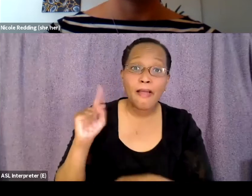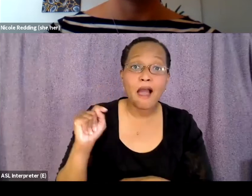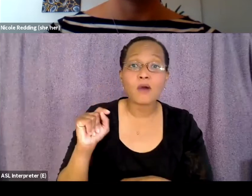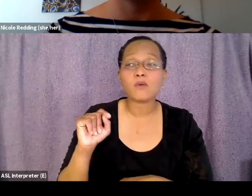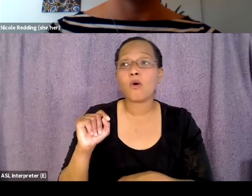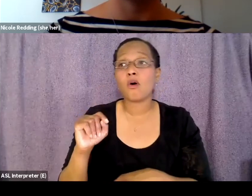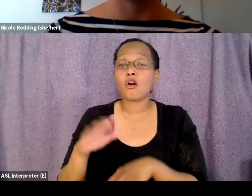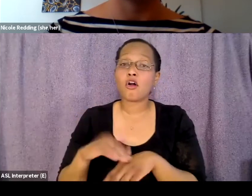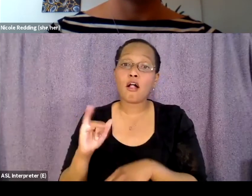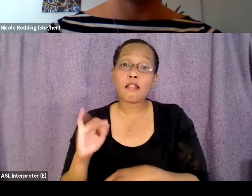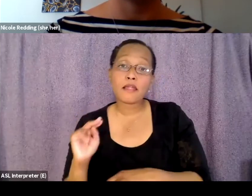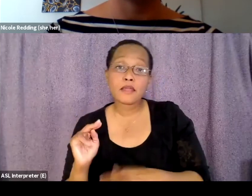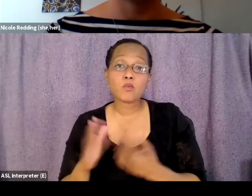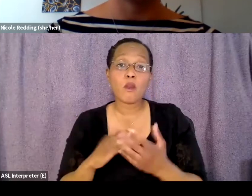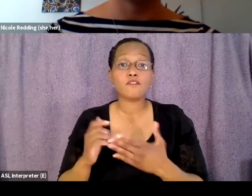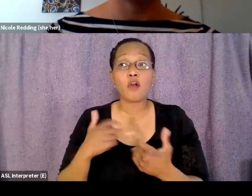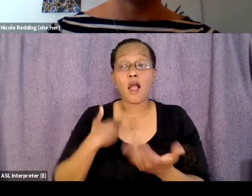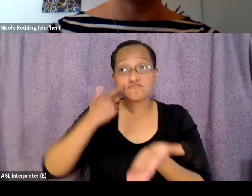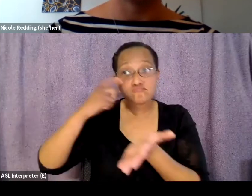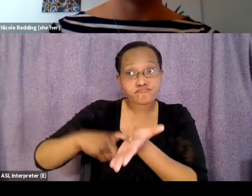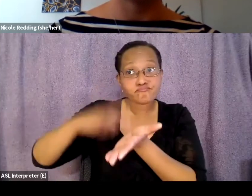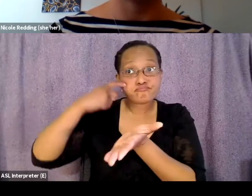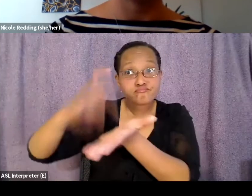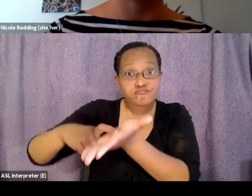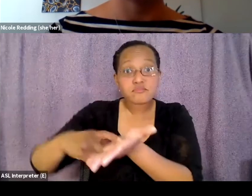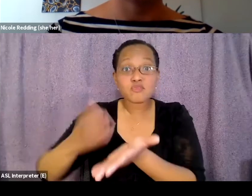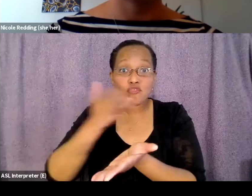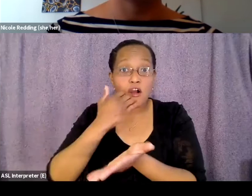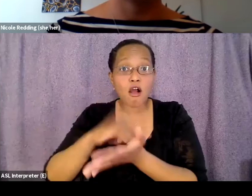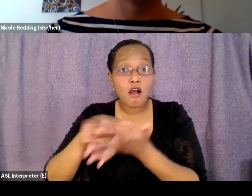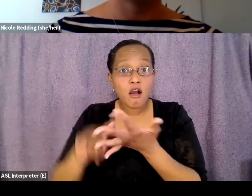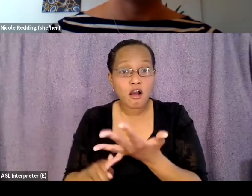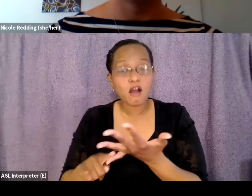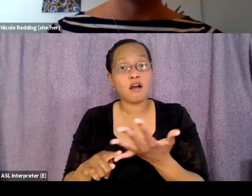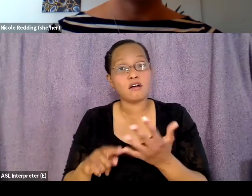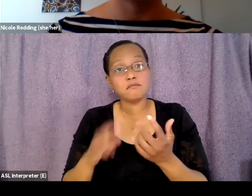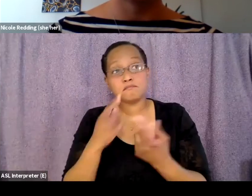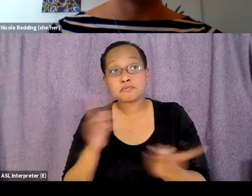I was seeing that was wrong helped me a lot and leaning on other people.